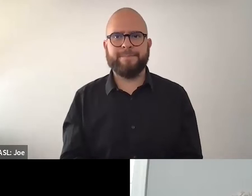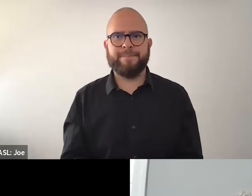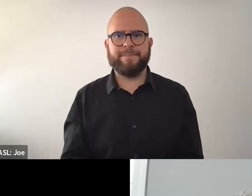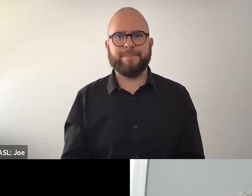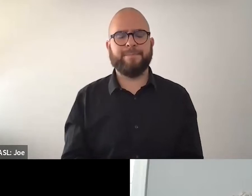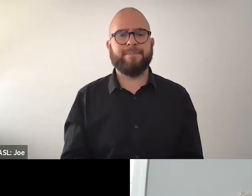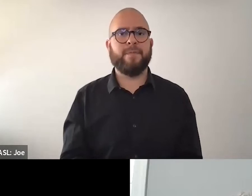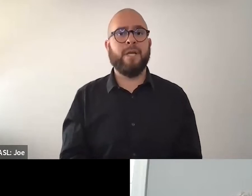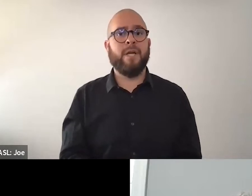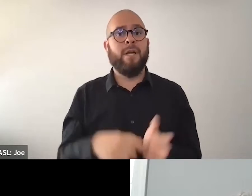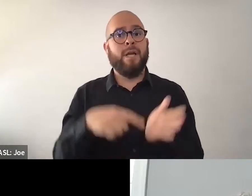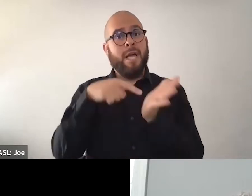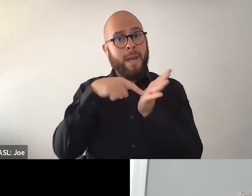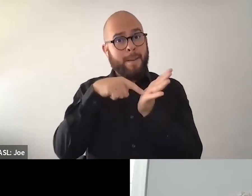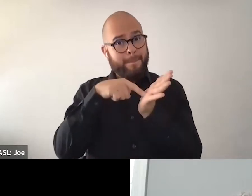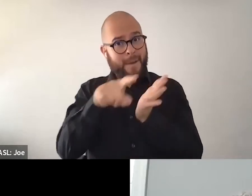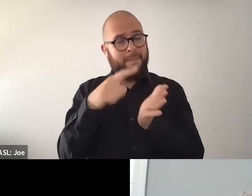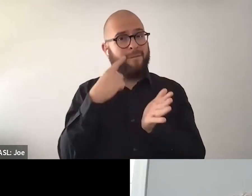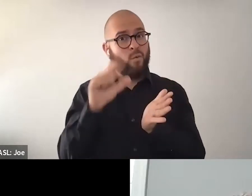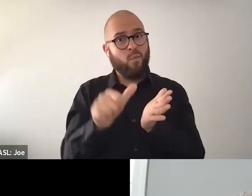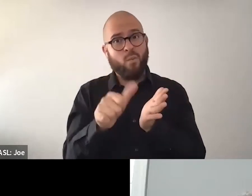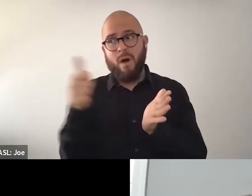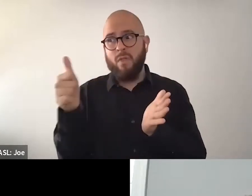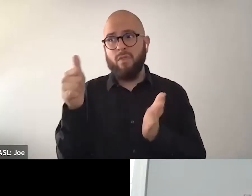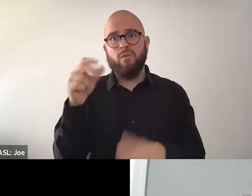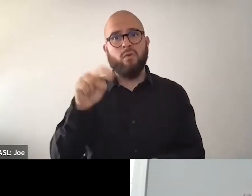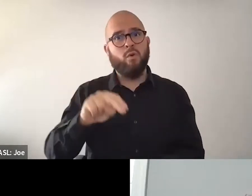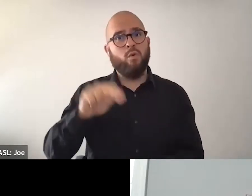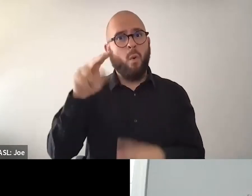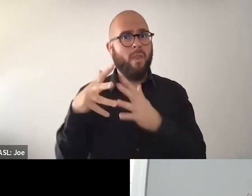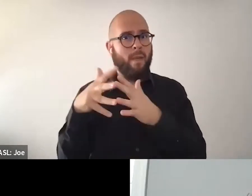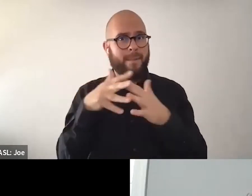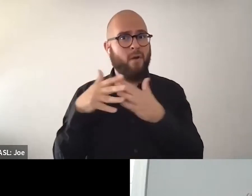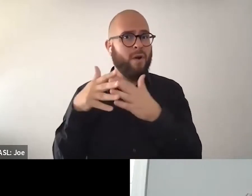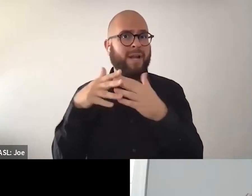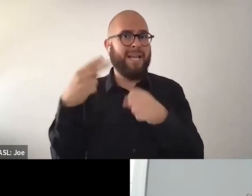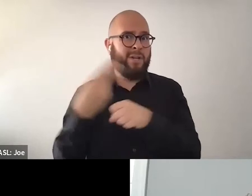for all other North American use cover unlimited airings